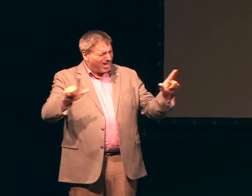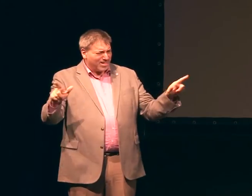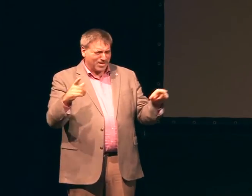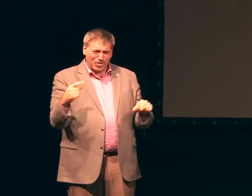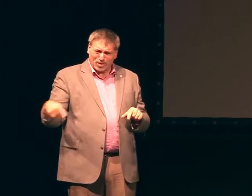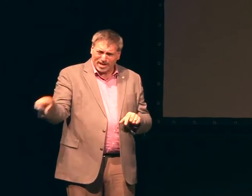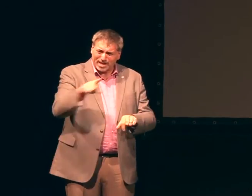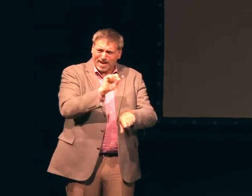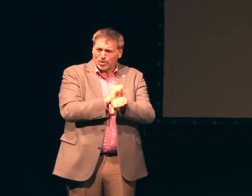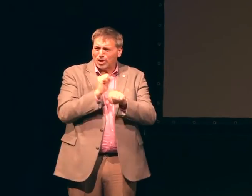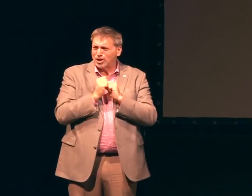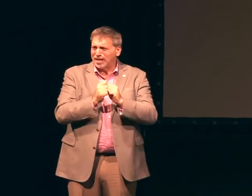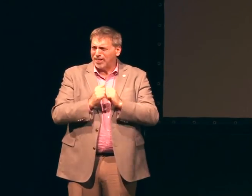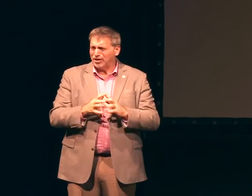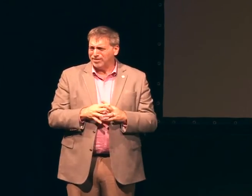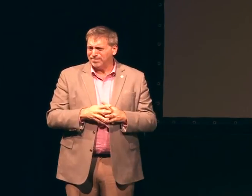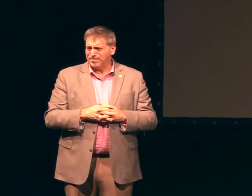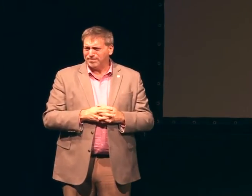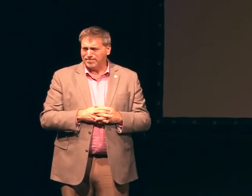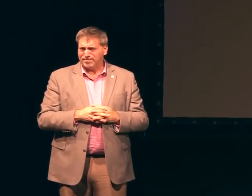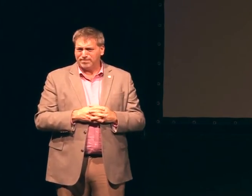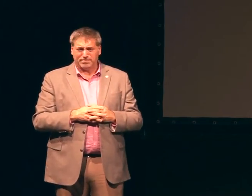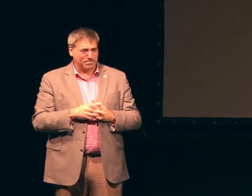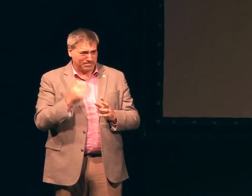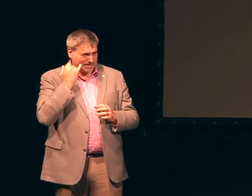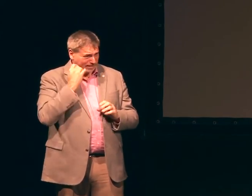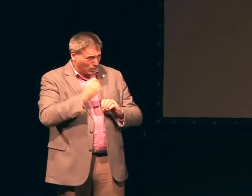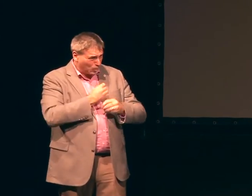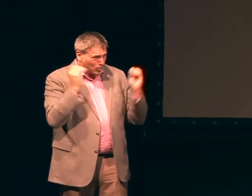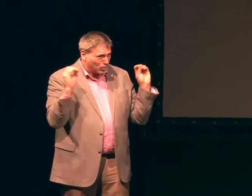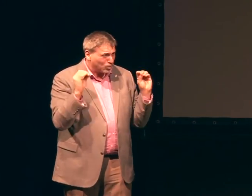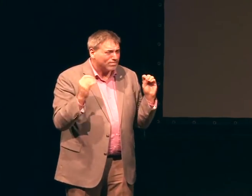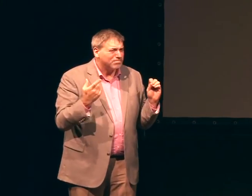for Deaf people. We all have to work together.